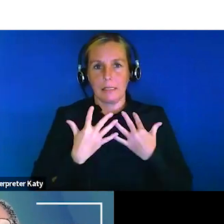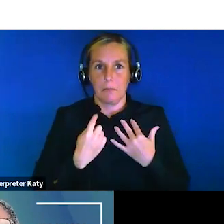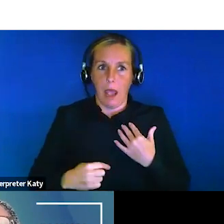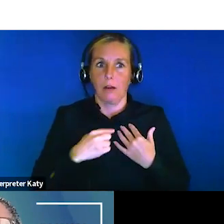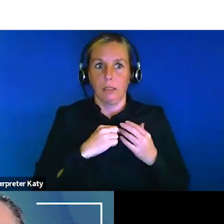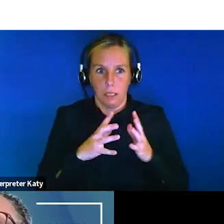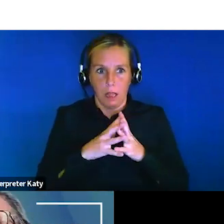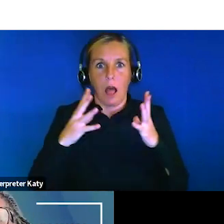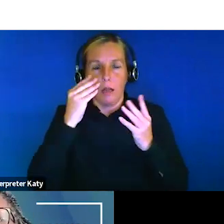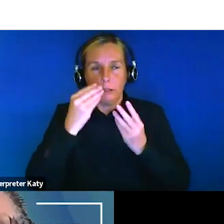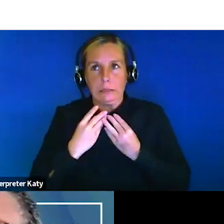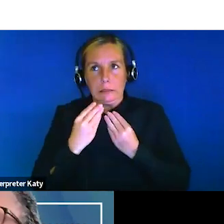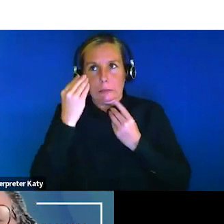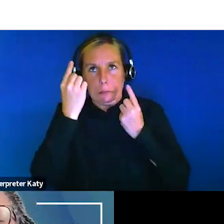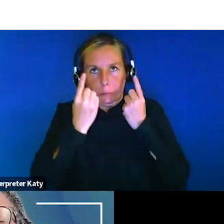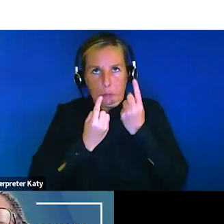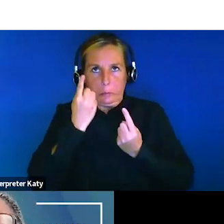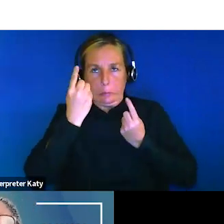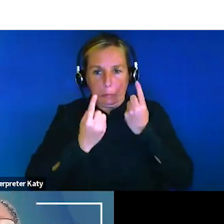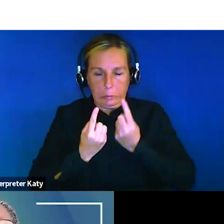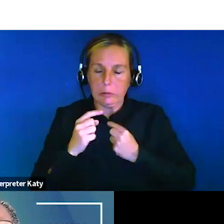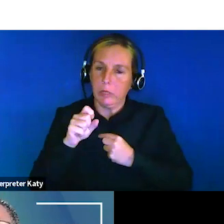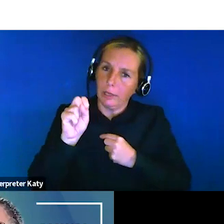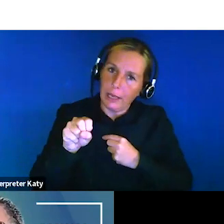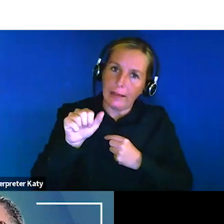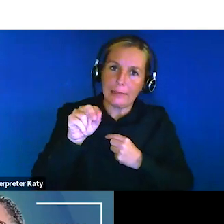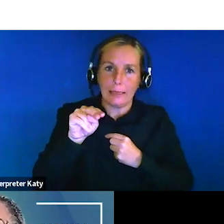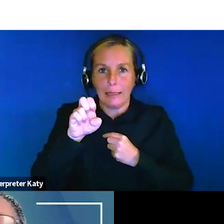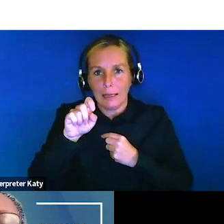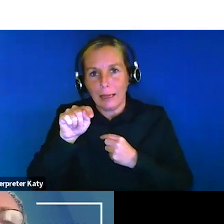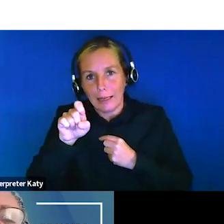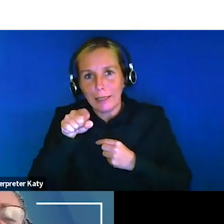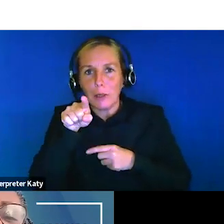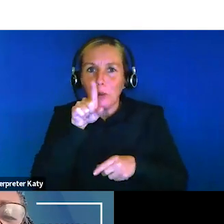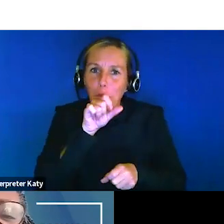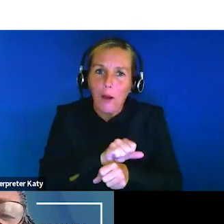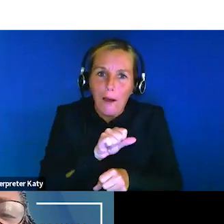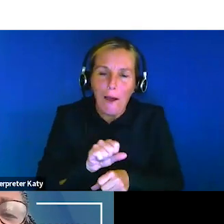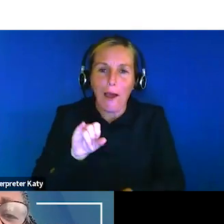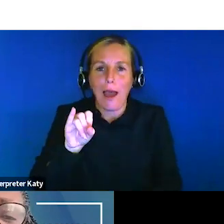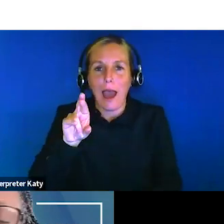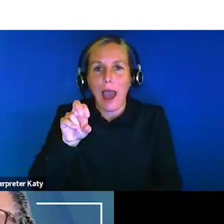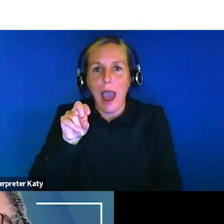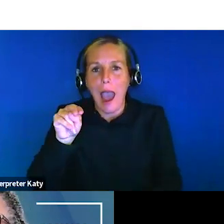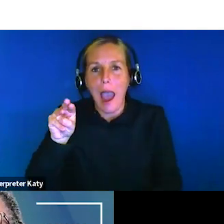And and yes, Annette, you are an Ironman. And I want to point out for our participants today,